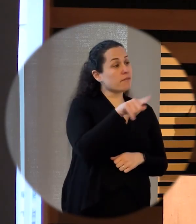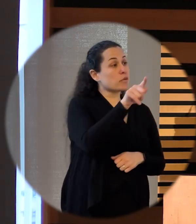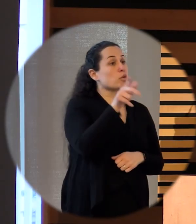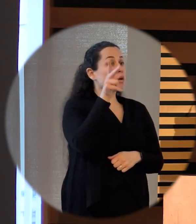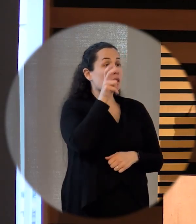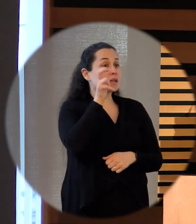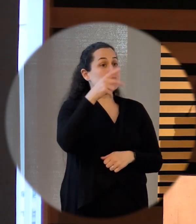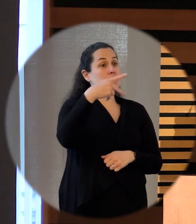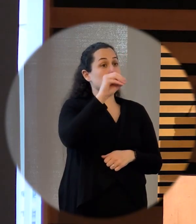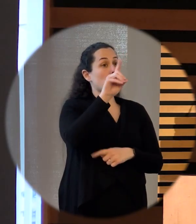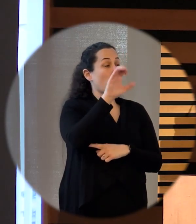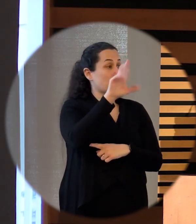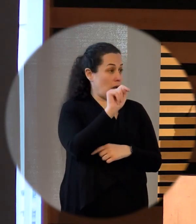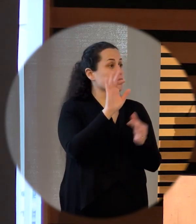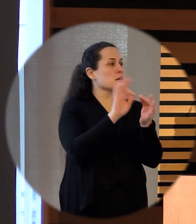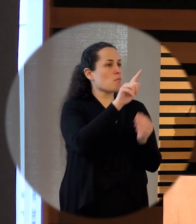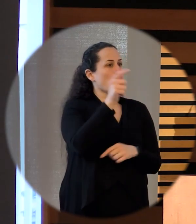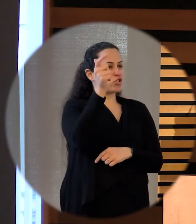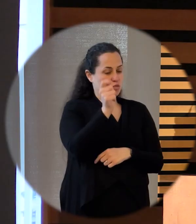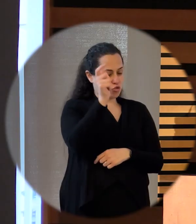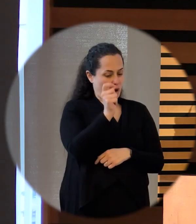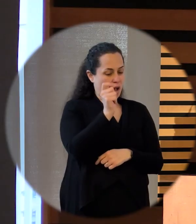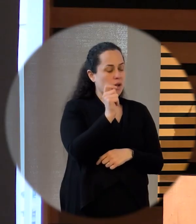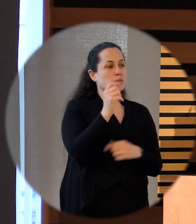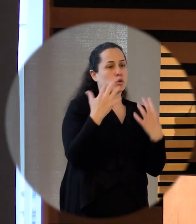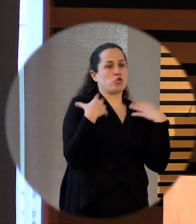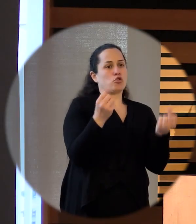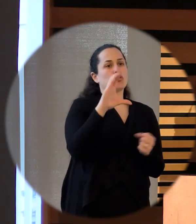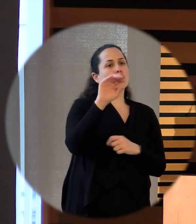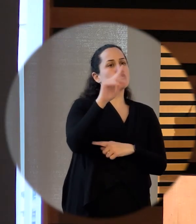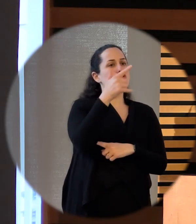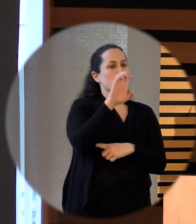who listen to podcasts, make sure you subscribe to the Courage Incorporated podcasts, the one that